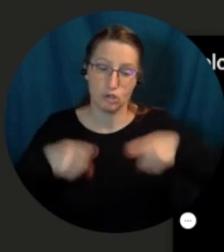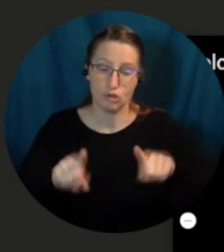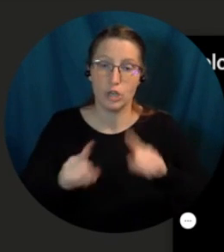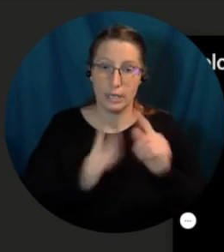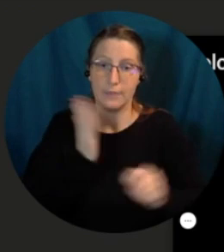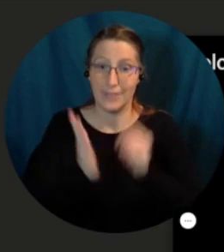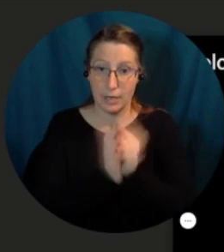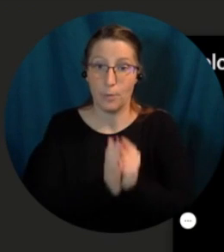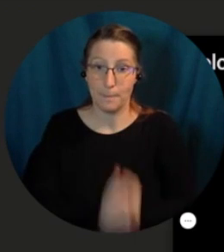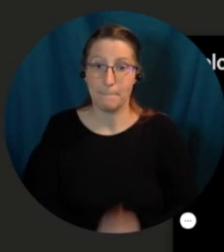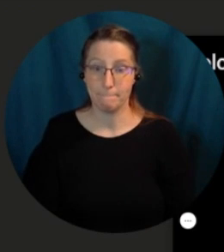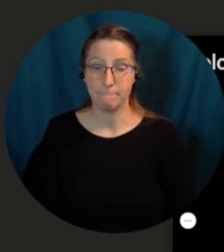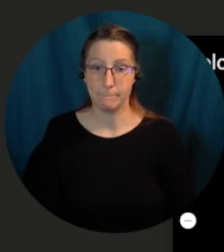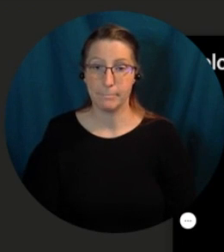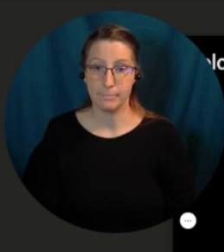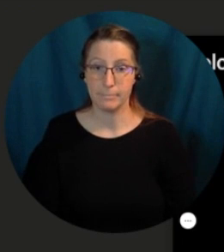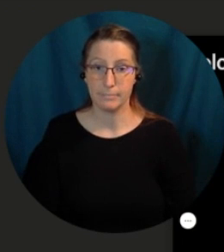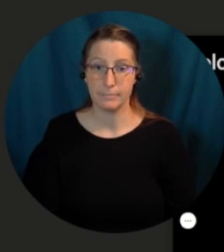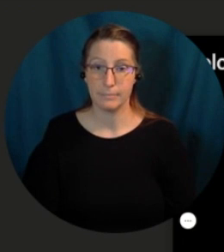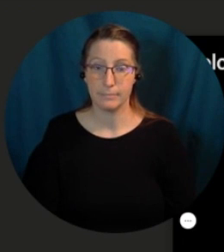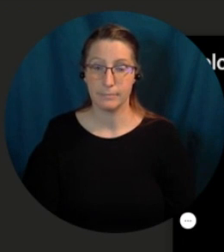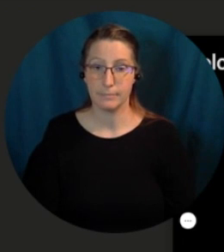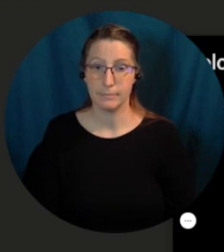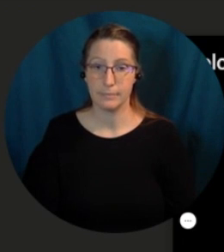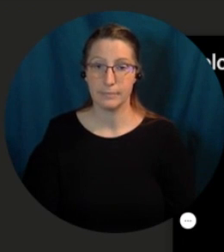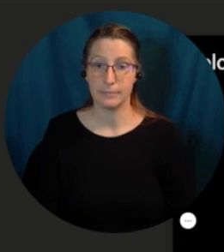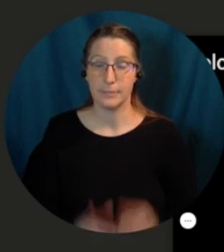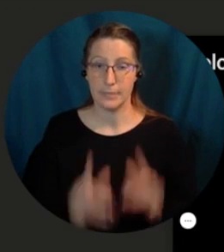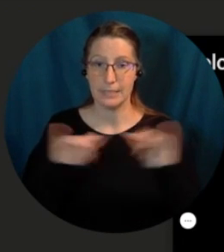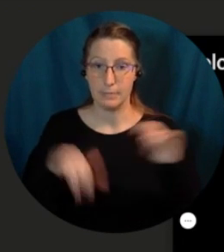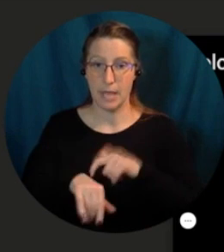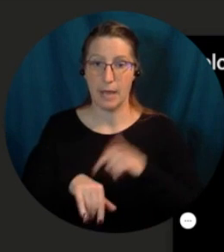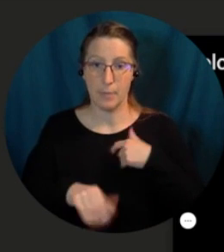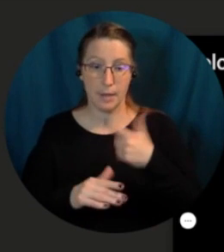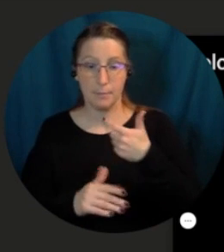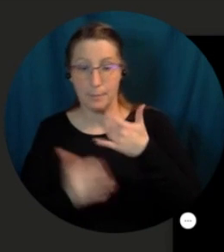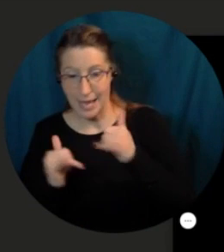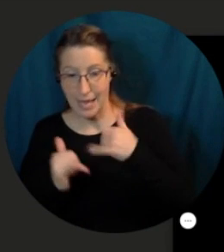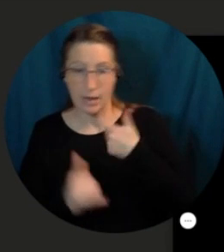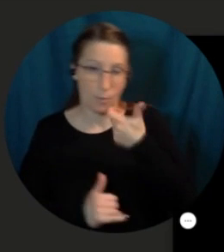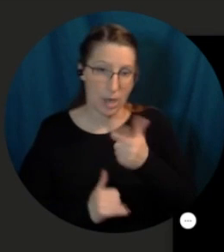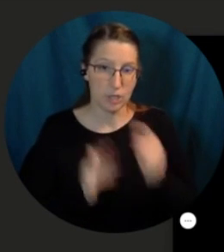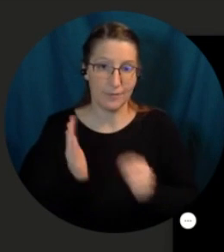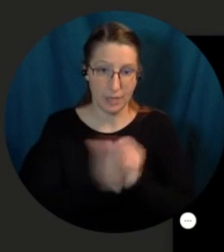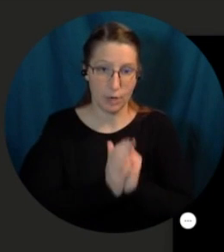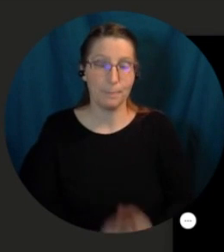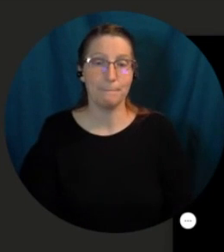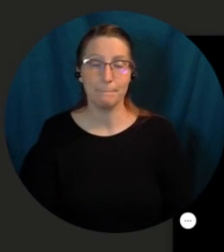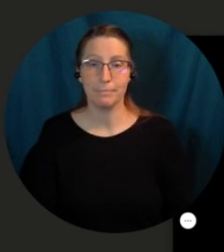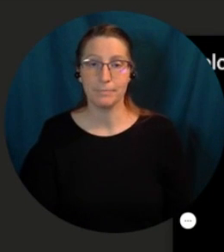as we play and watch the video. [VIDEO PLAYBACK] Colors.